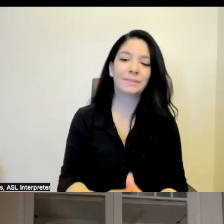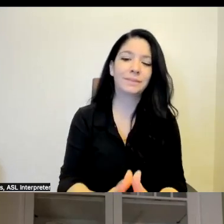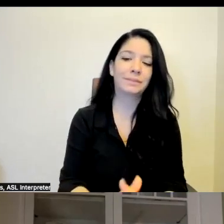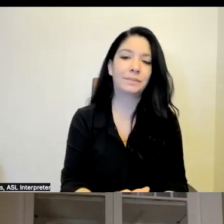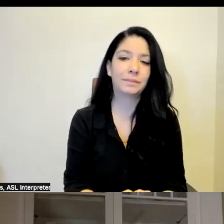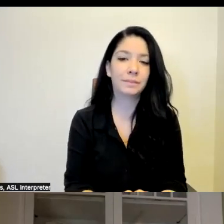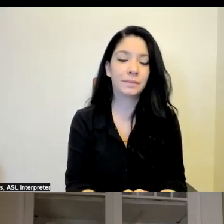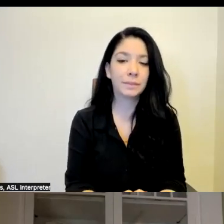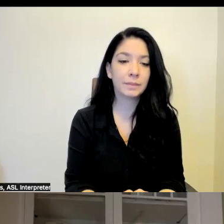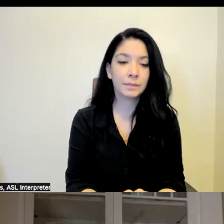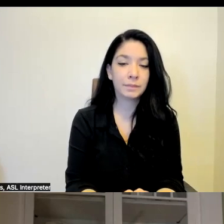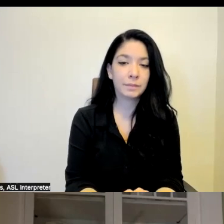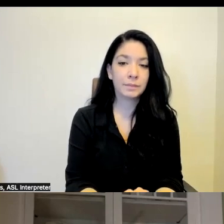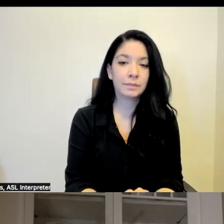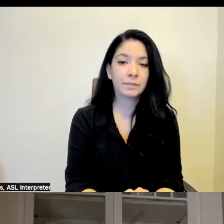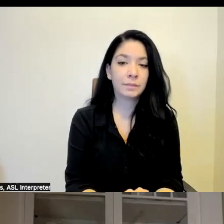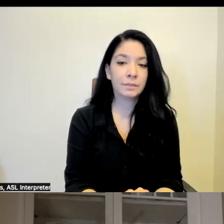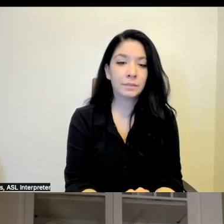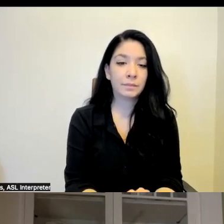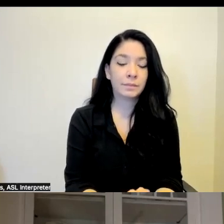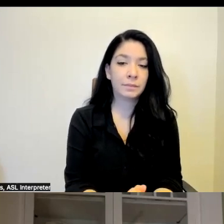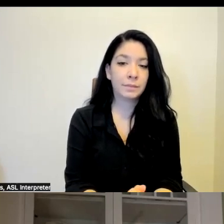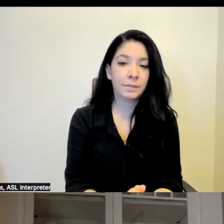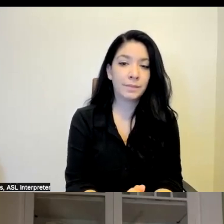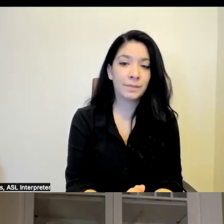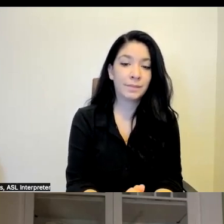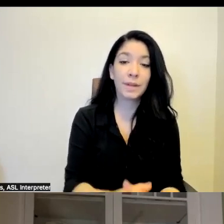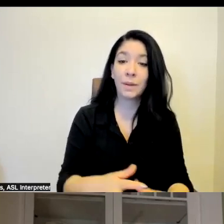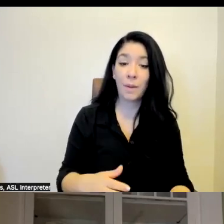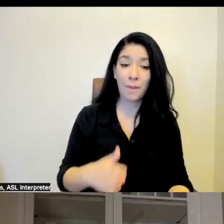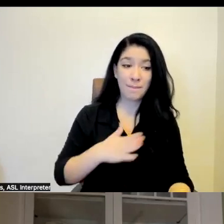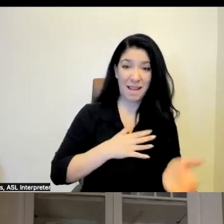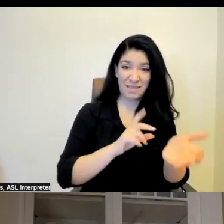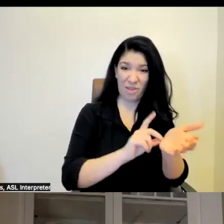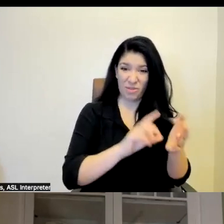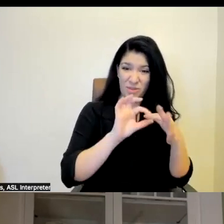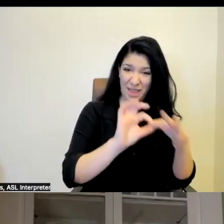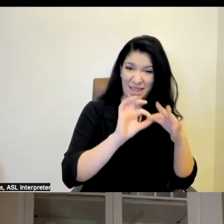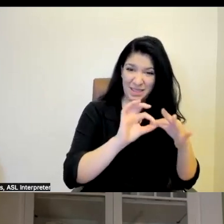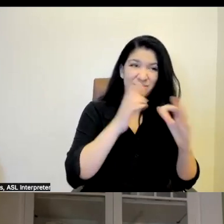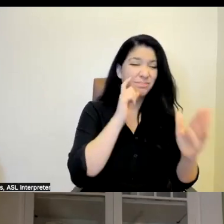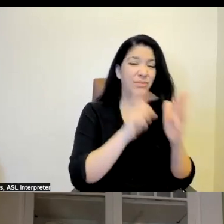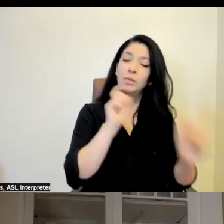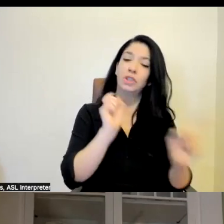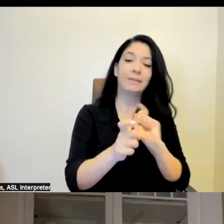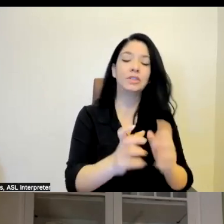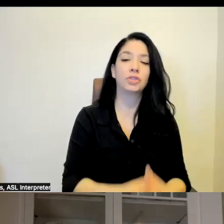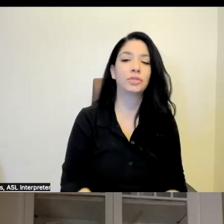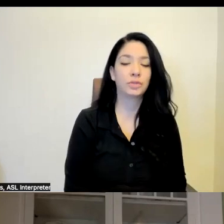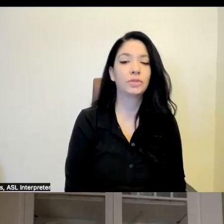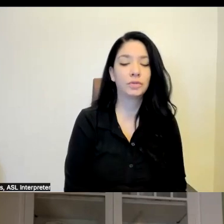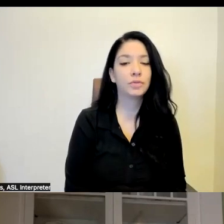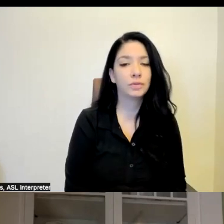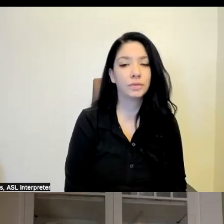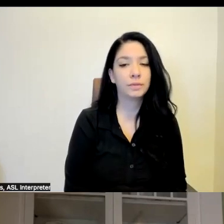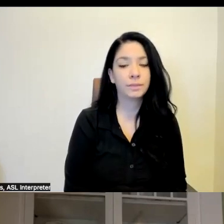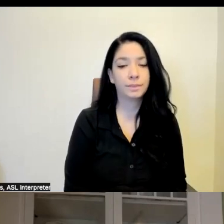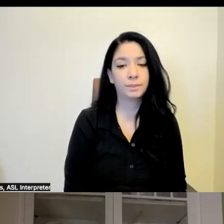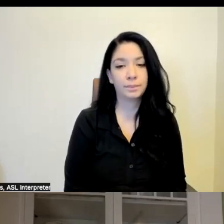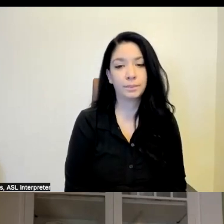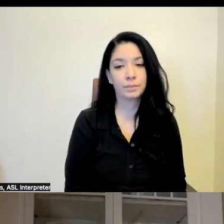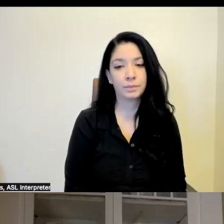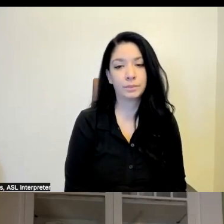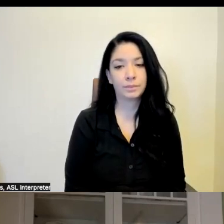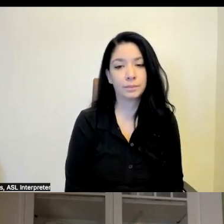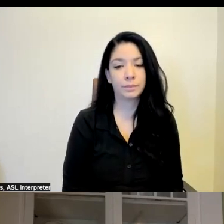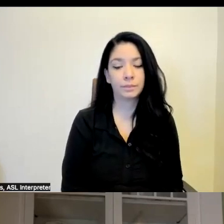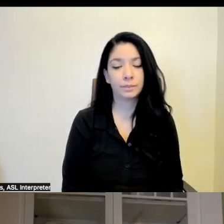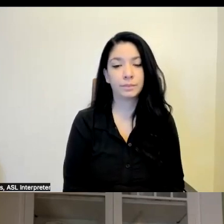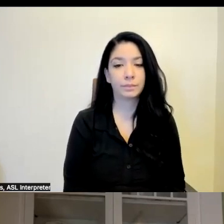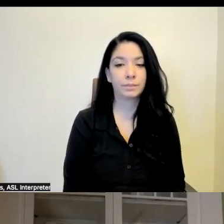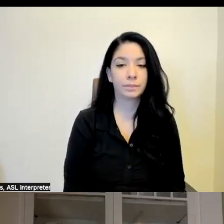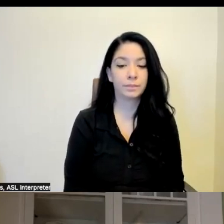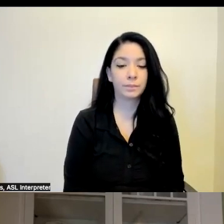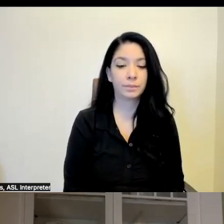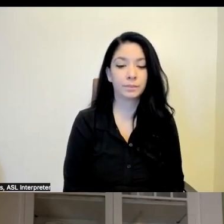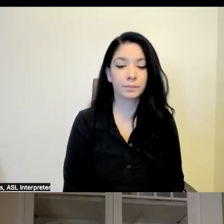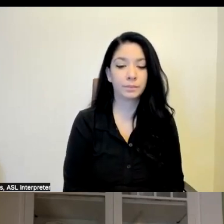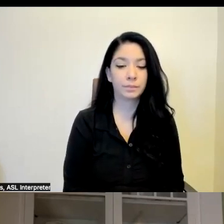And it has changed my relationship with my doctors. Knowing that they are willing to --